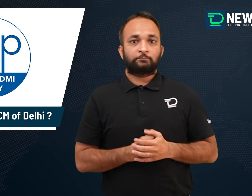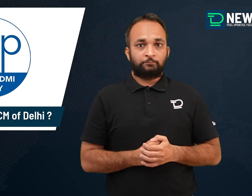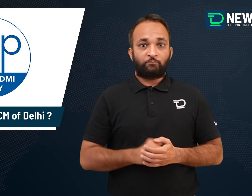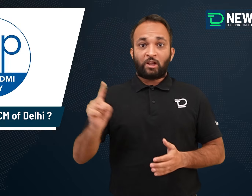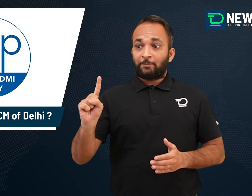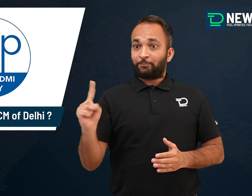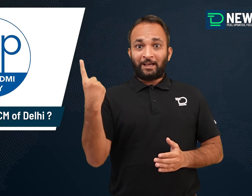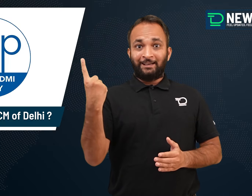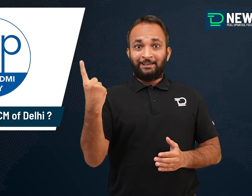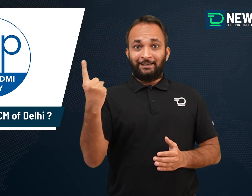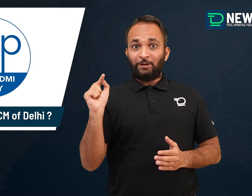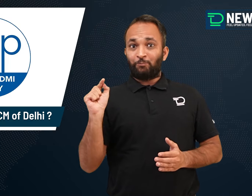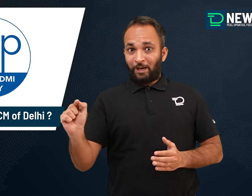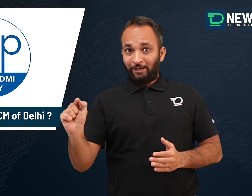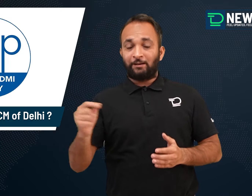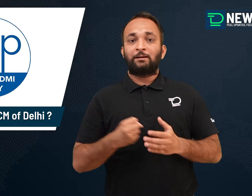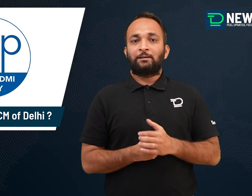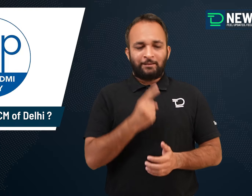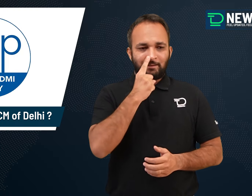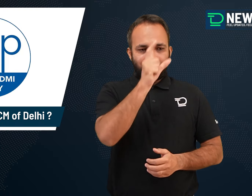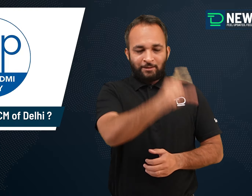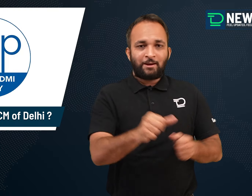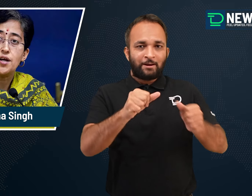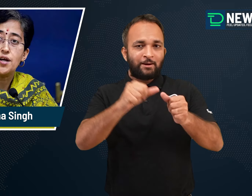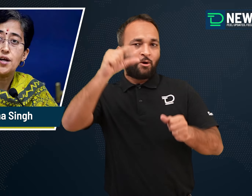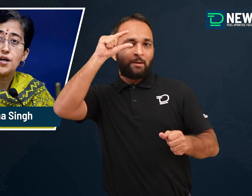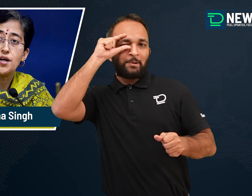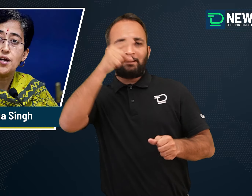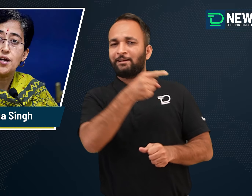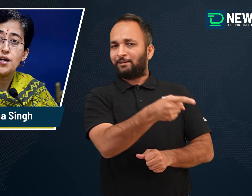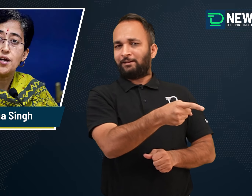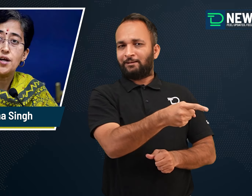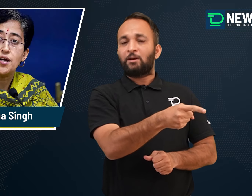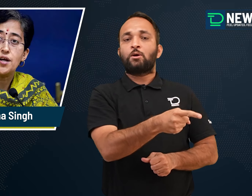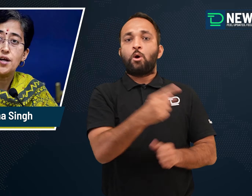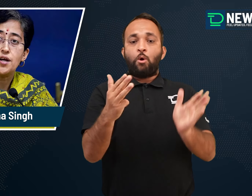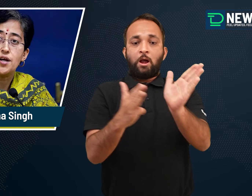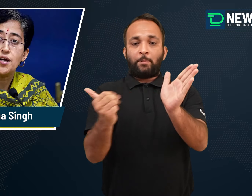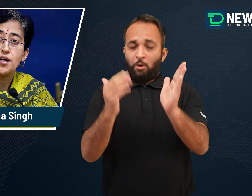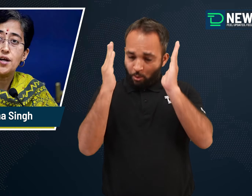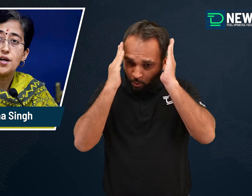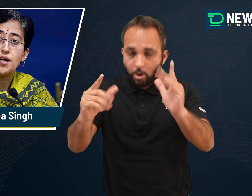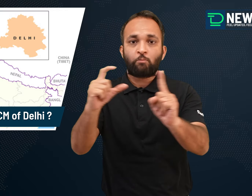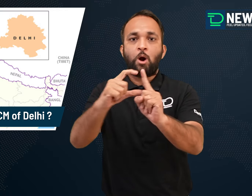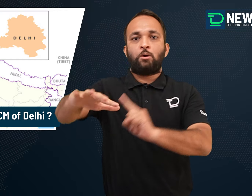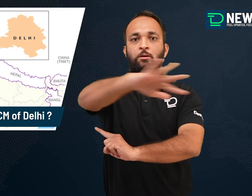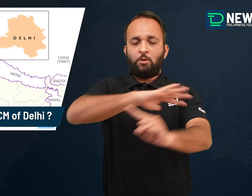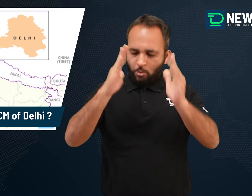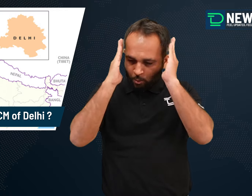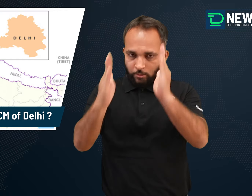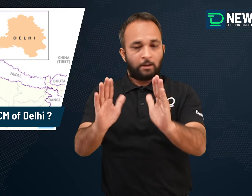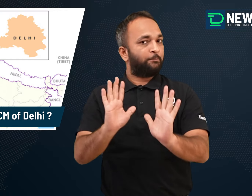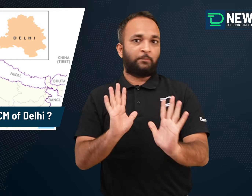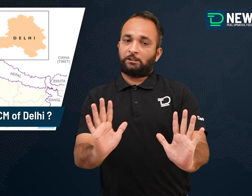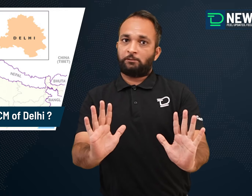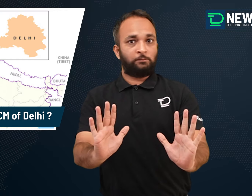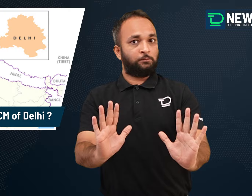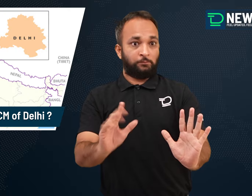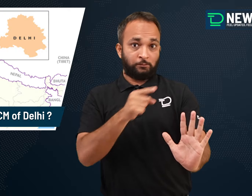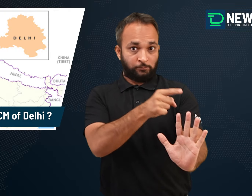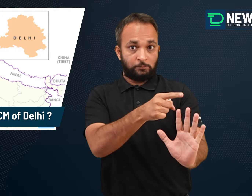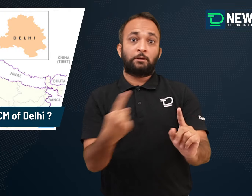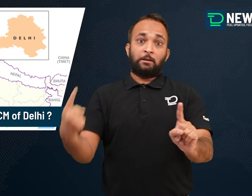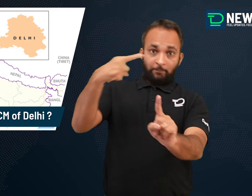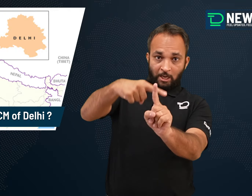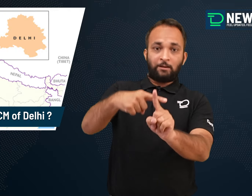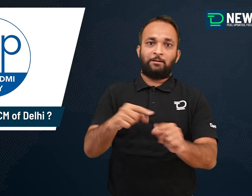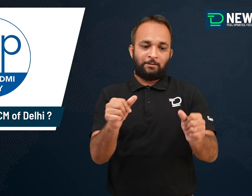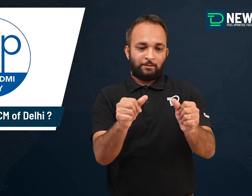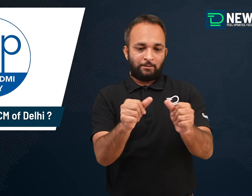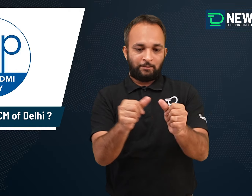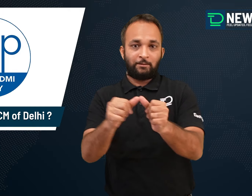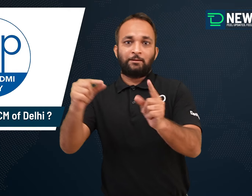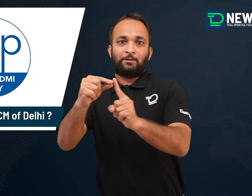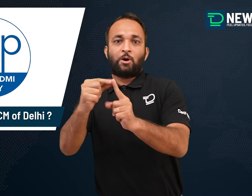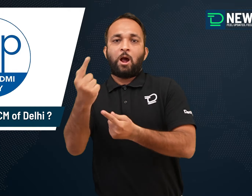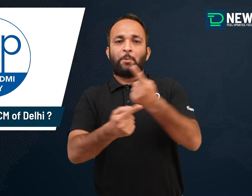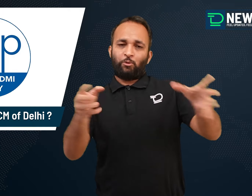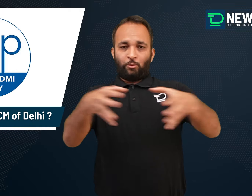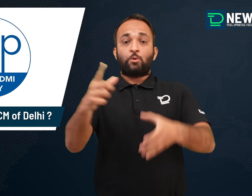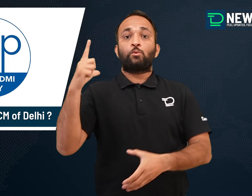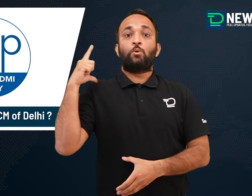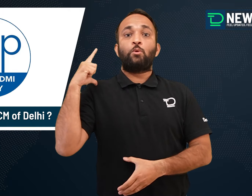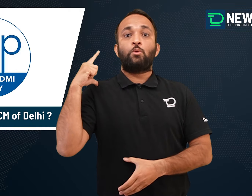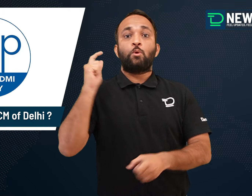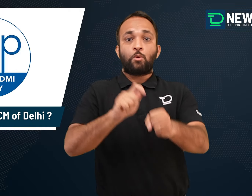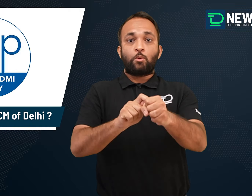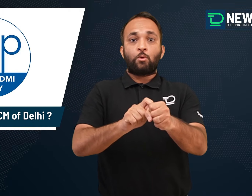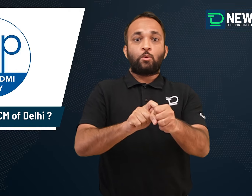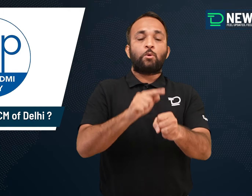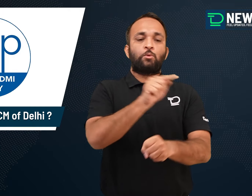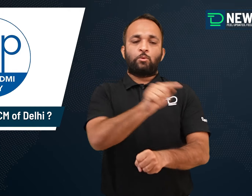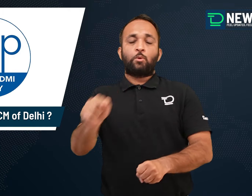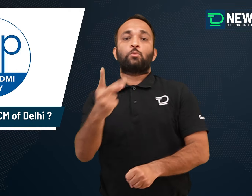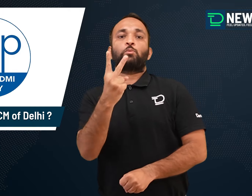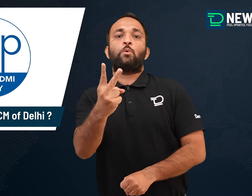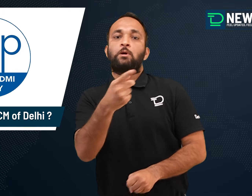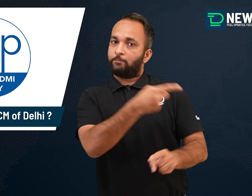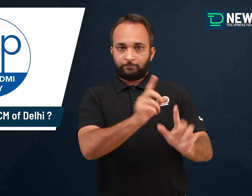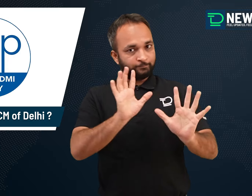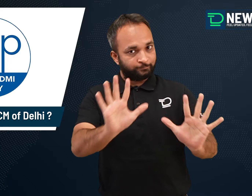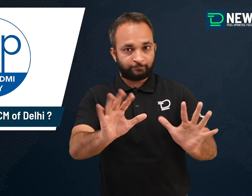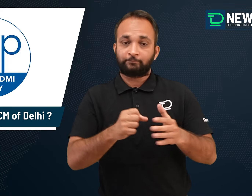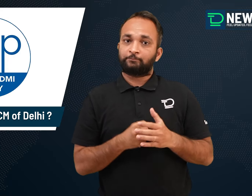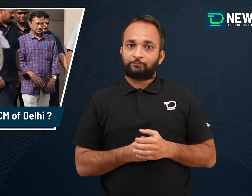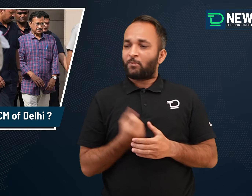1. Atishi, a senior Aam Aadmi Party leader and Delhi minister.